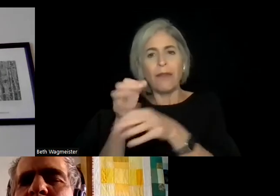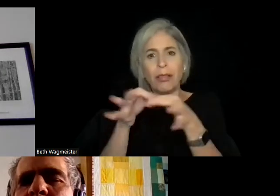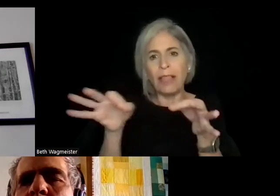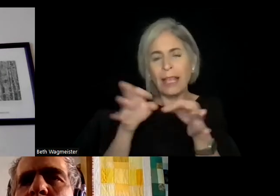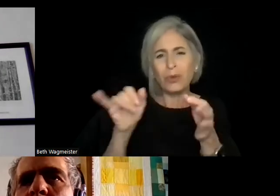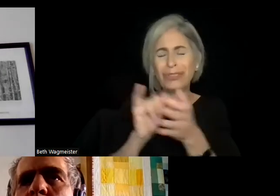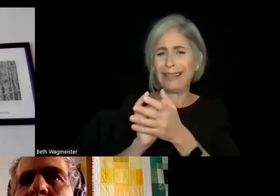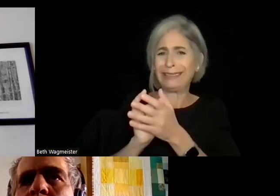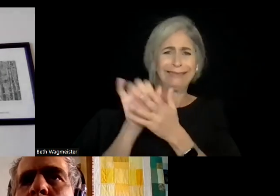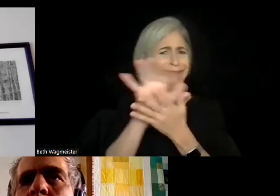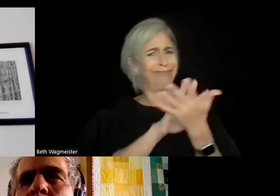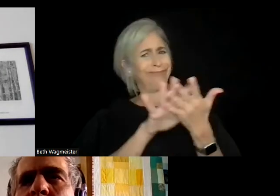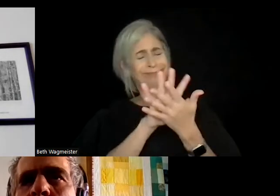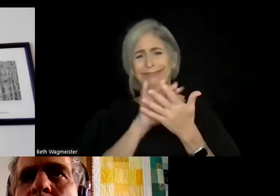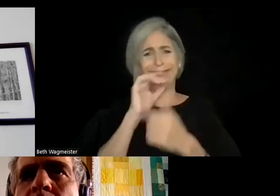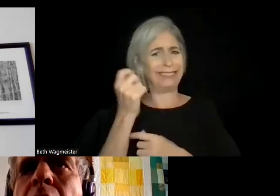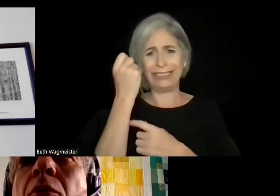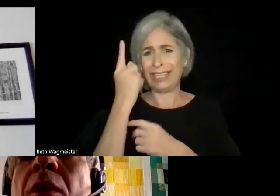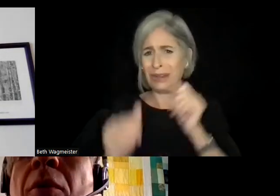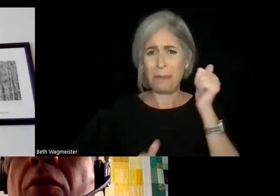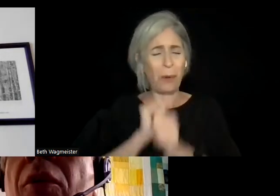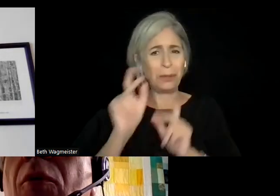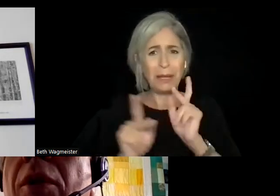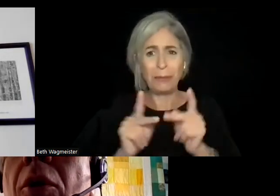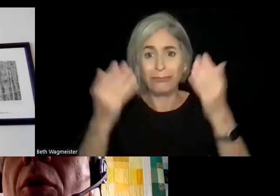that vision is presented and we have invented almost like